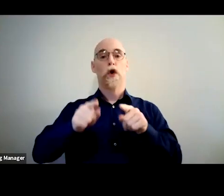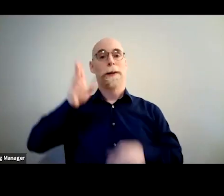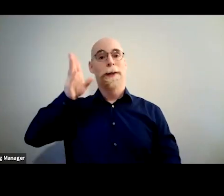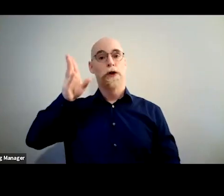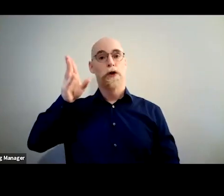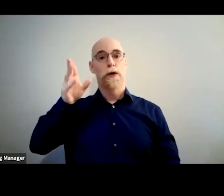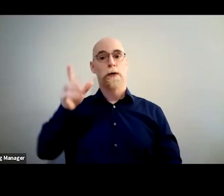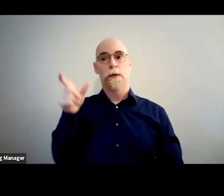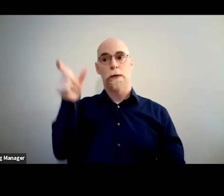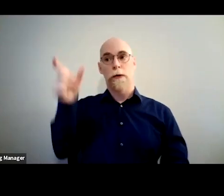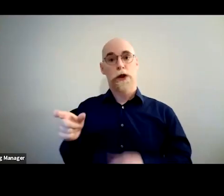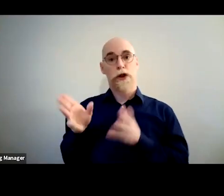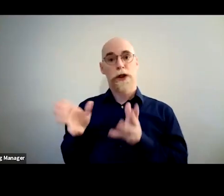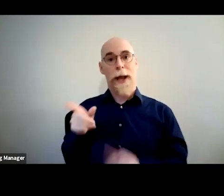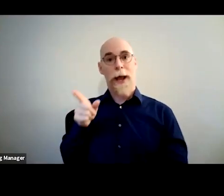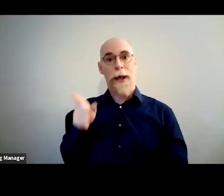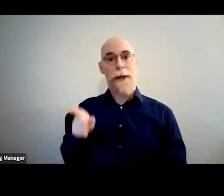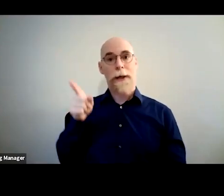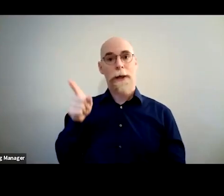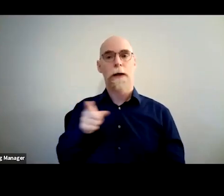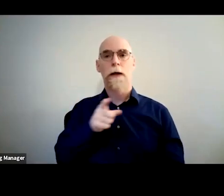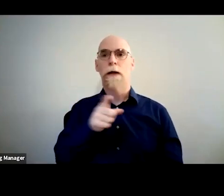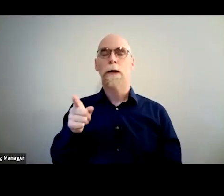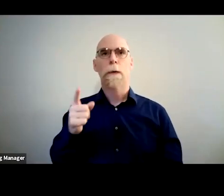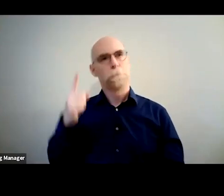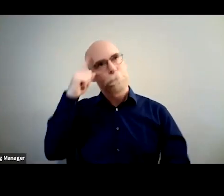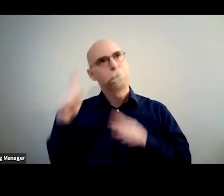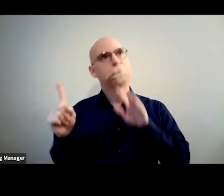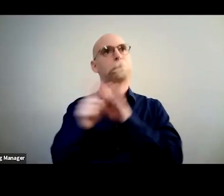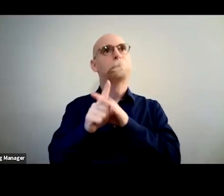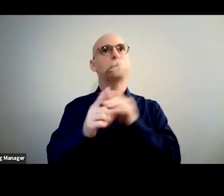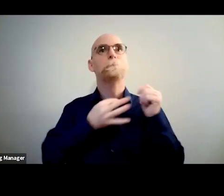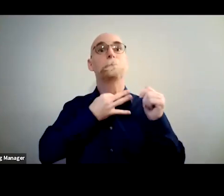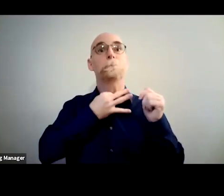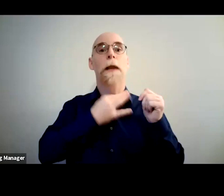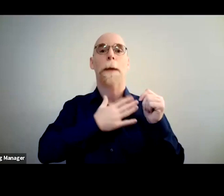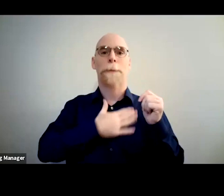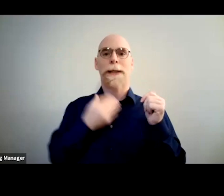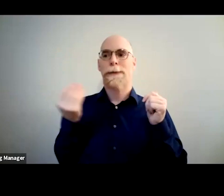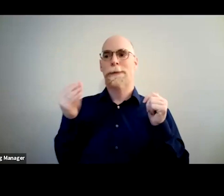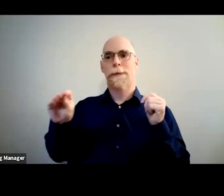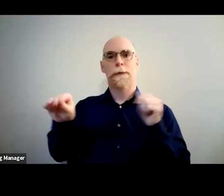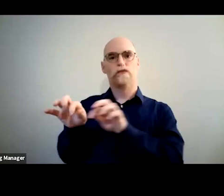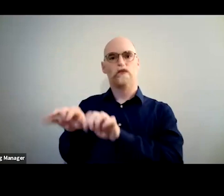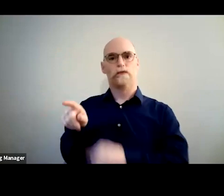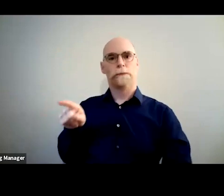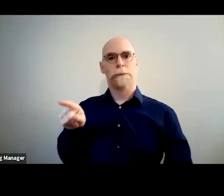or that we can present next year, I would greatly appreciate that. We will find